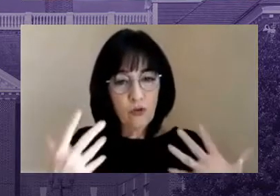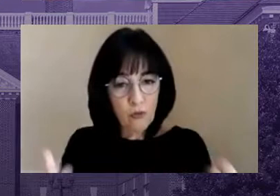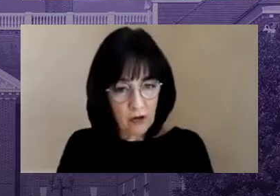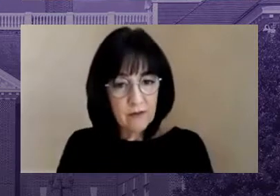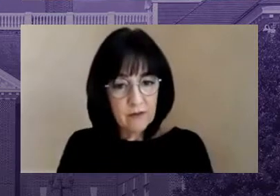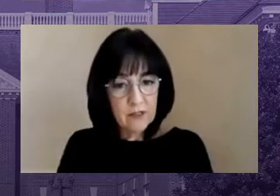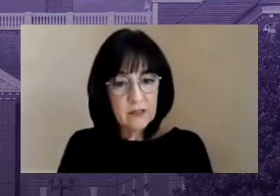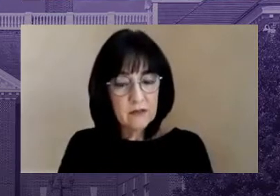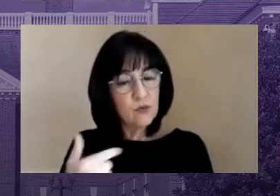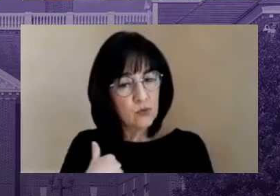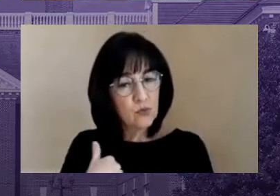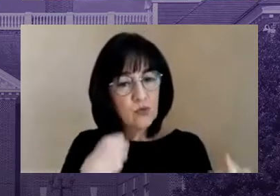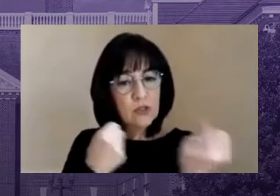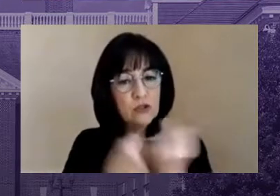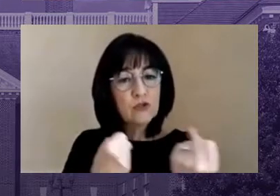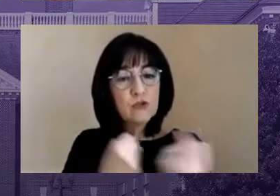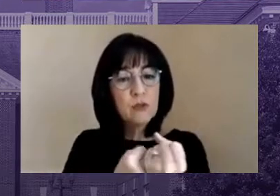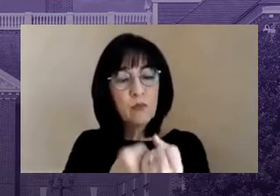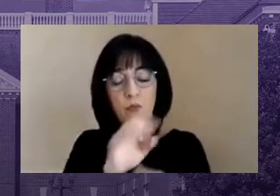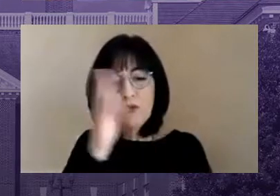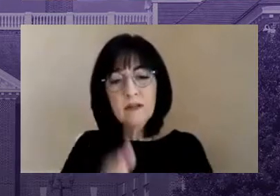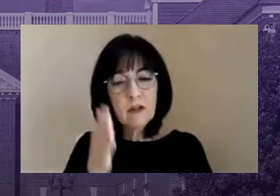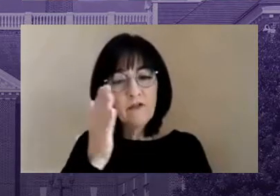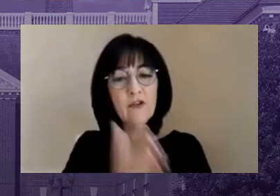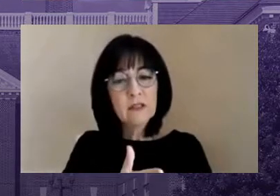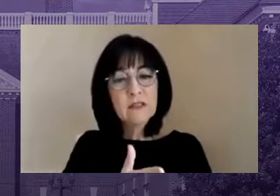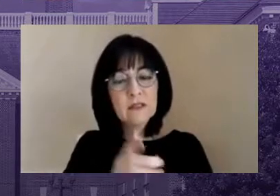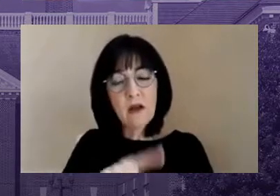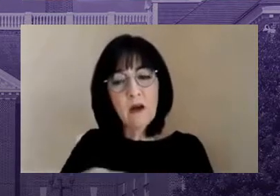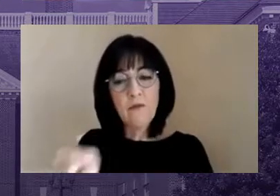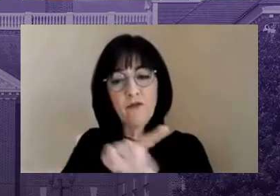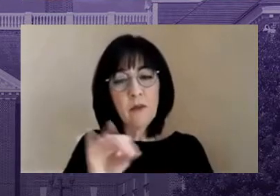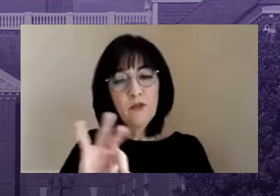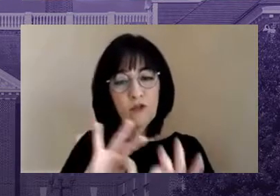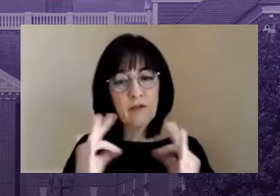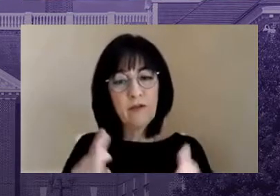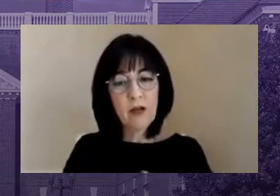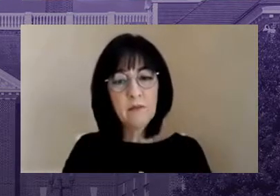troops and their family members. However, this year, we're also taking the opportunity to